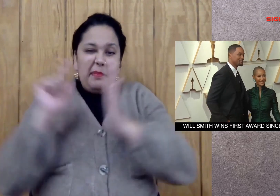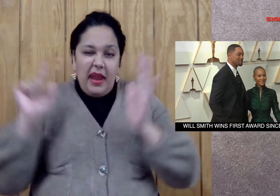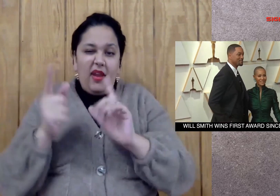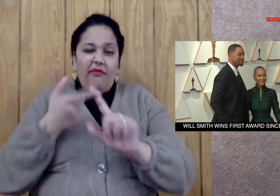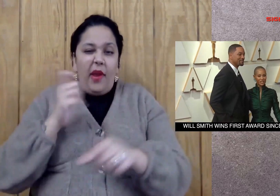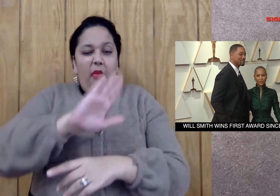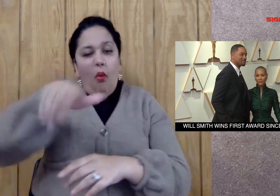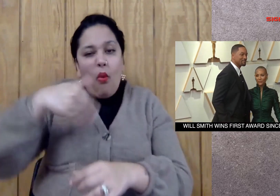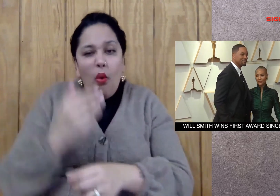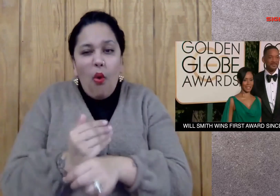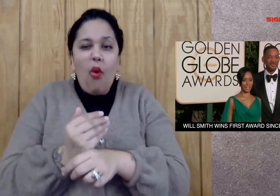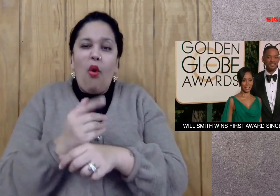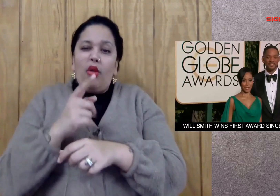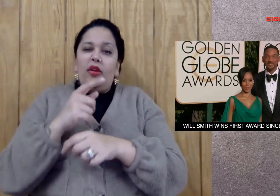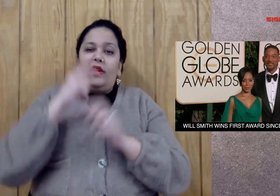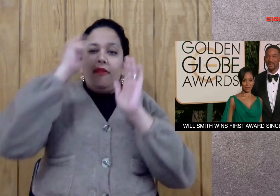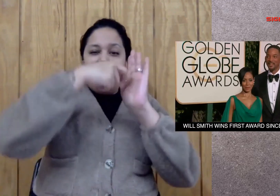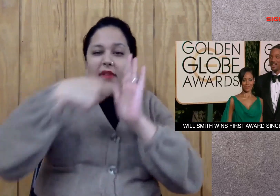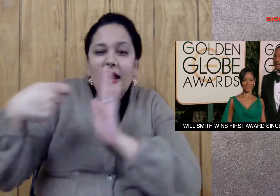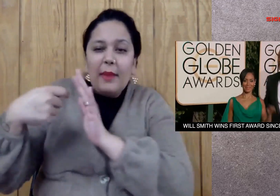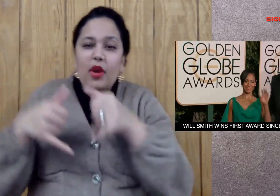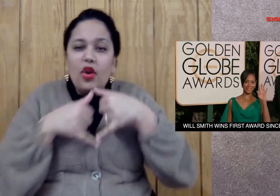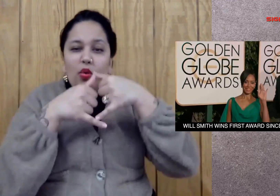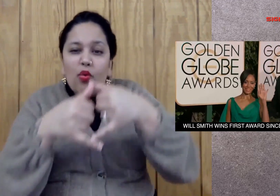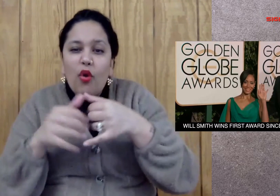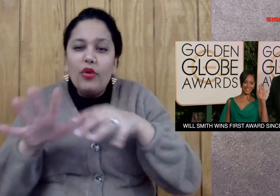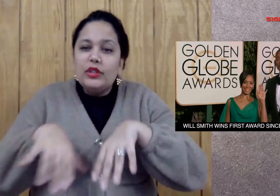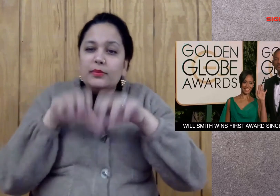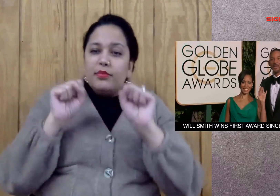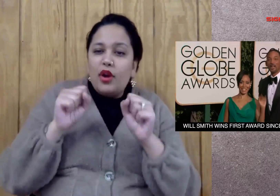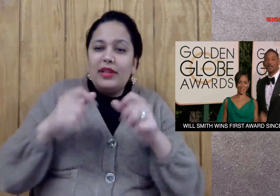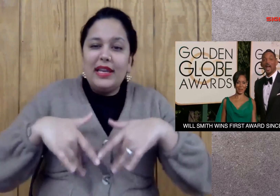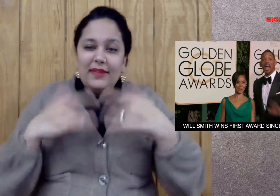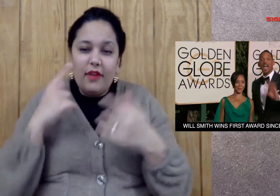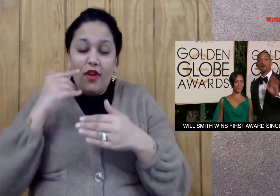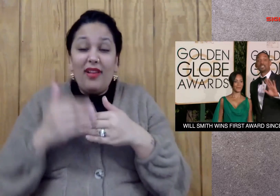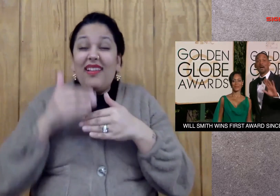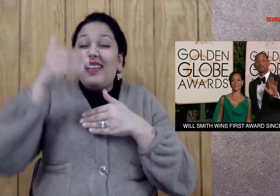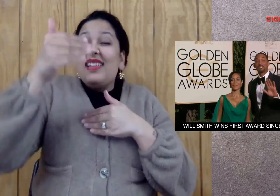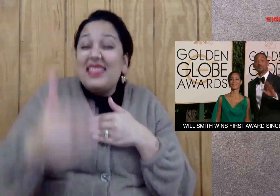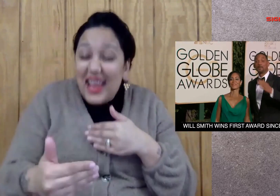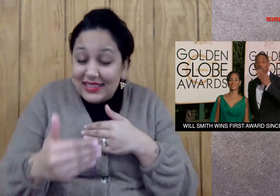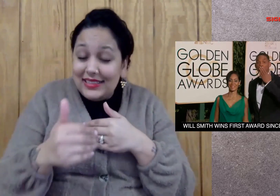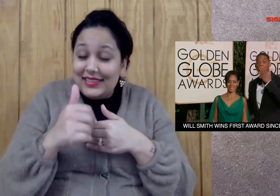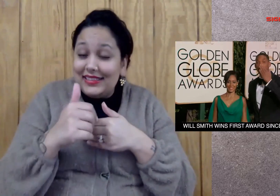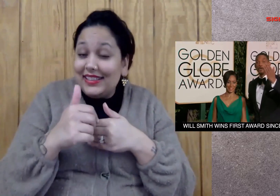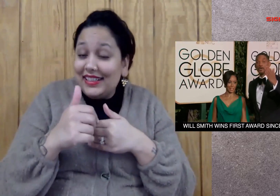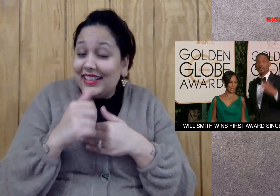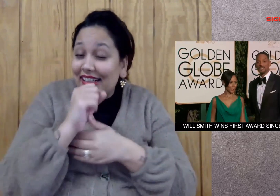Smith has been banned from all Academy sponsored events for the next decade.